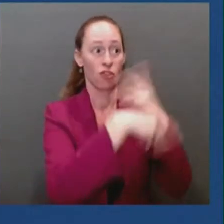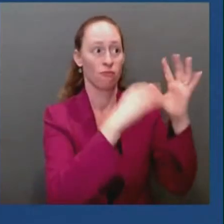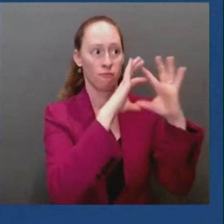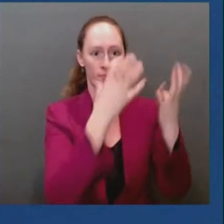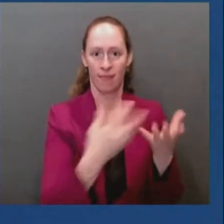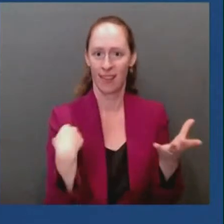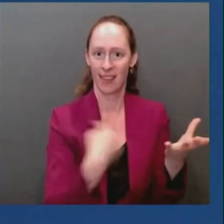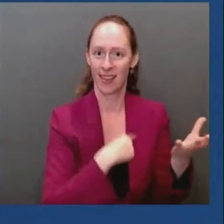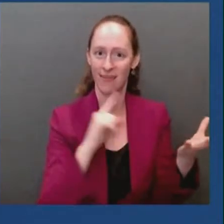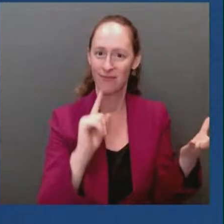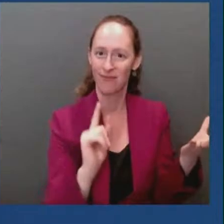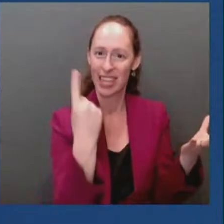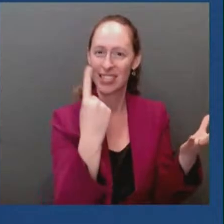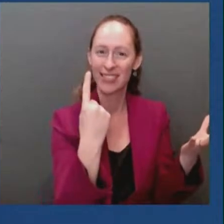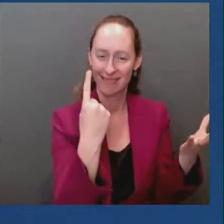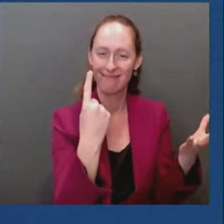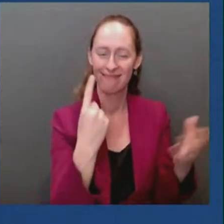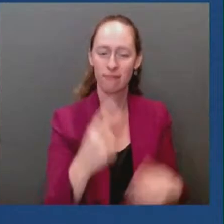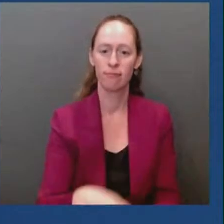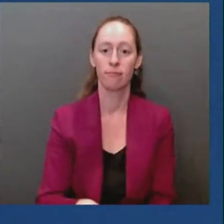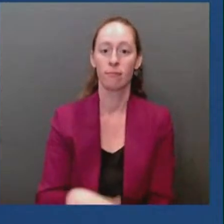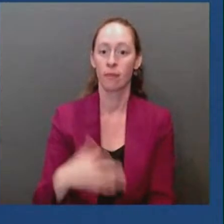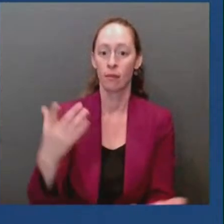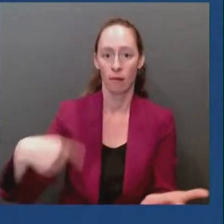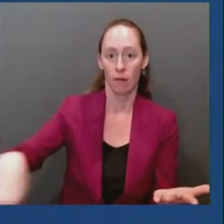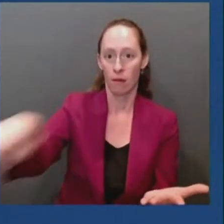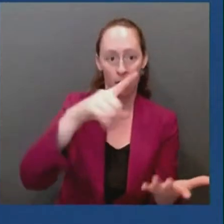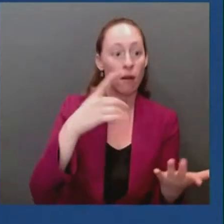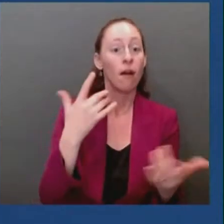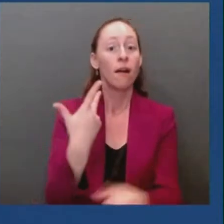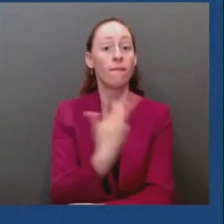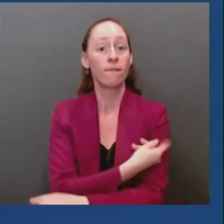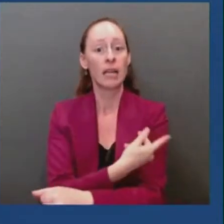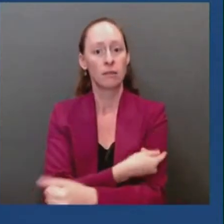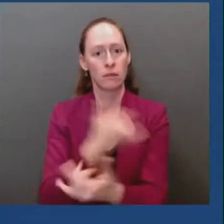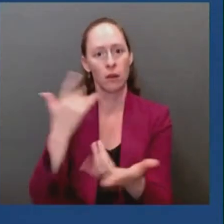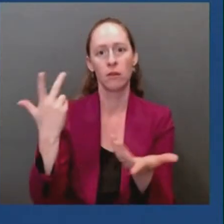FOR THE FIRST TIME SINCE DECEMBER 2020, THESE VACCINES,